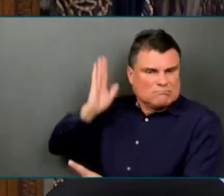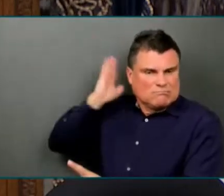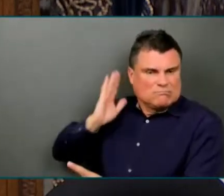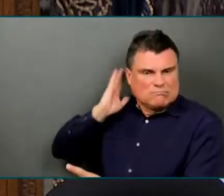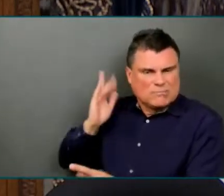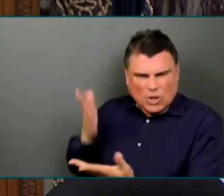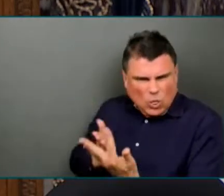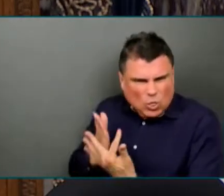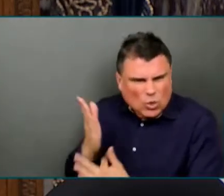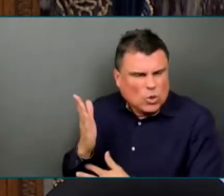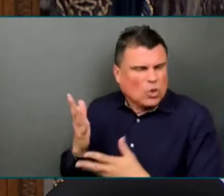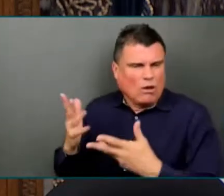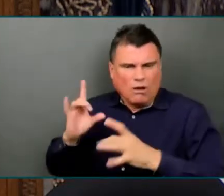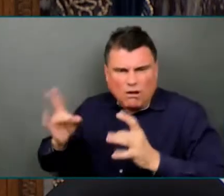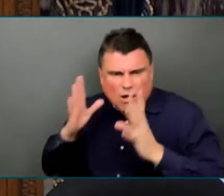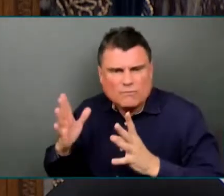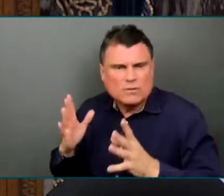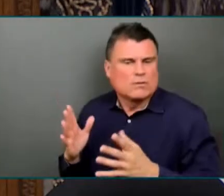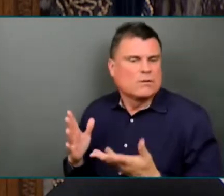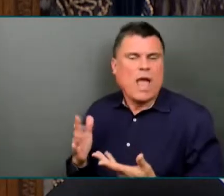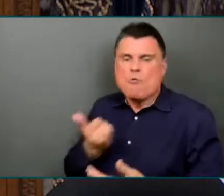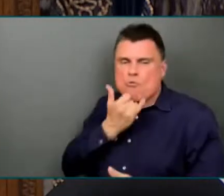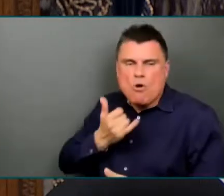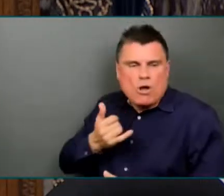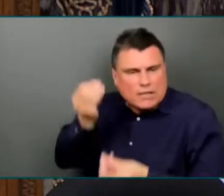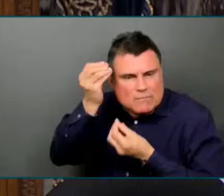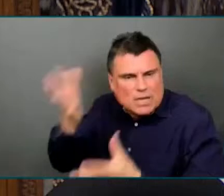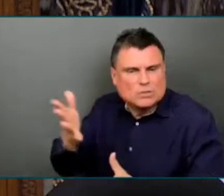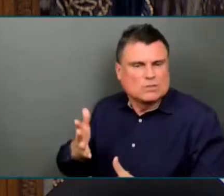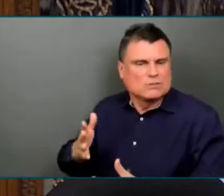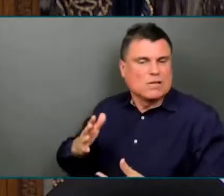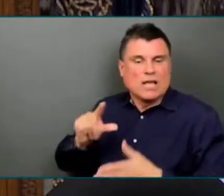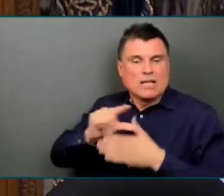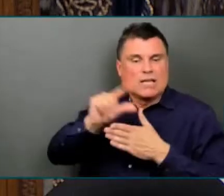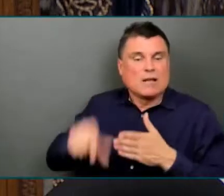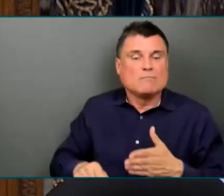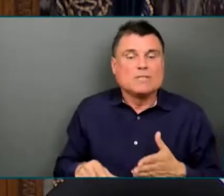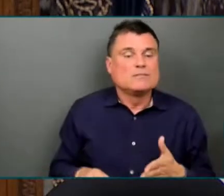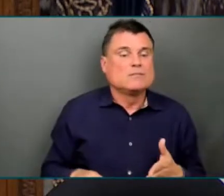after the school shut its doors and a settlement agreement was reached with some former residents.